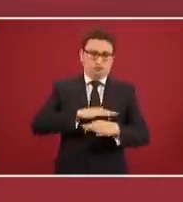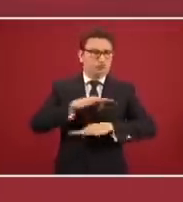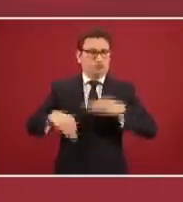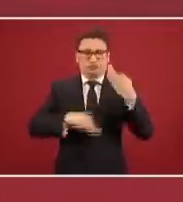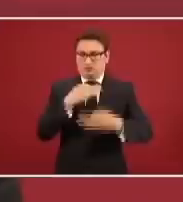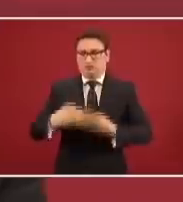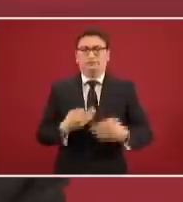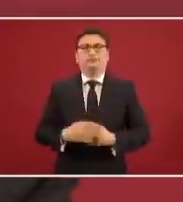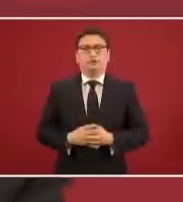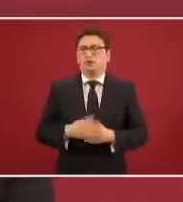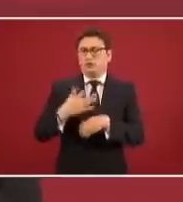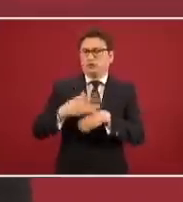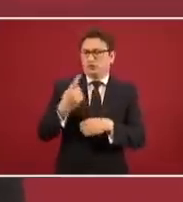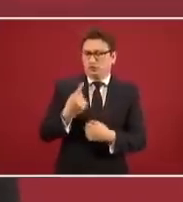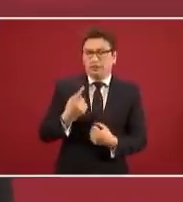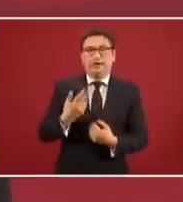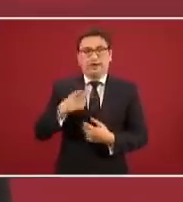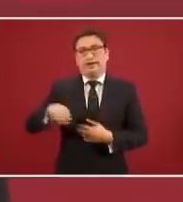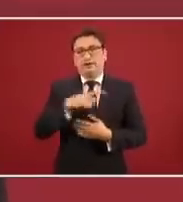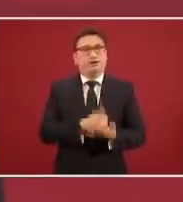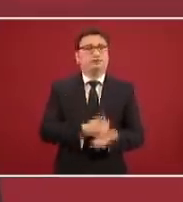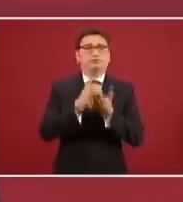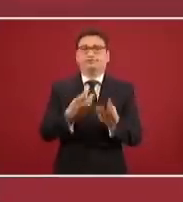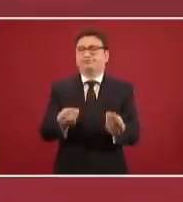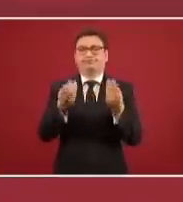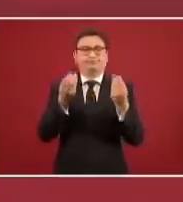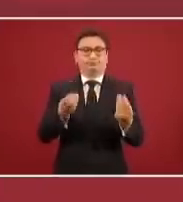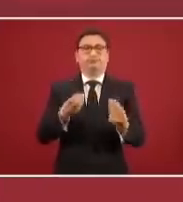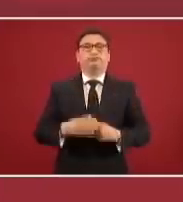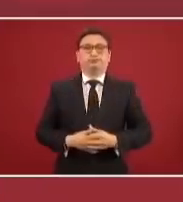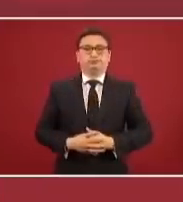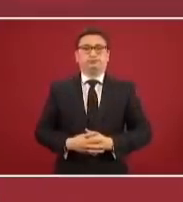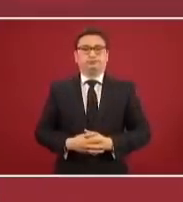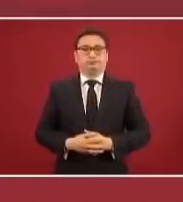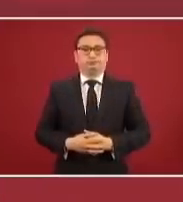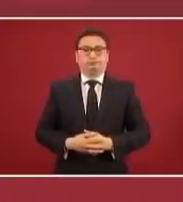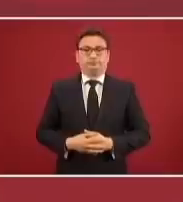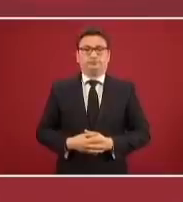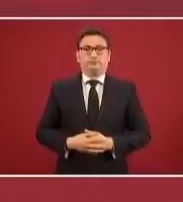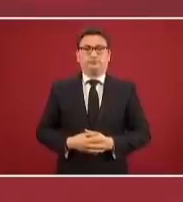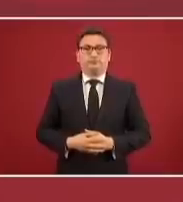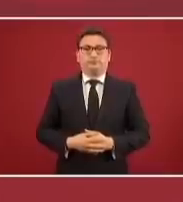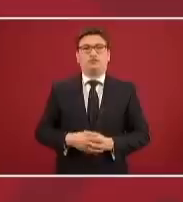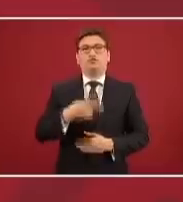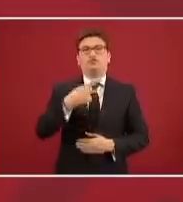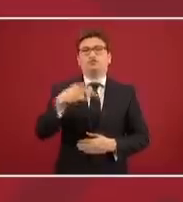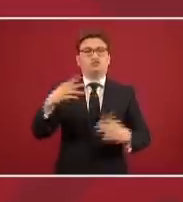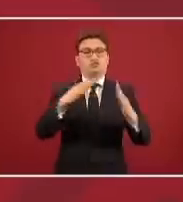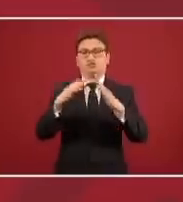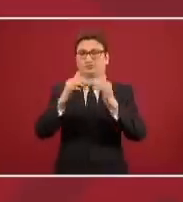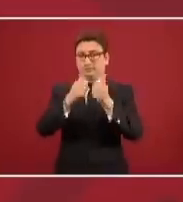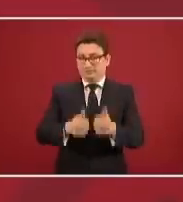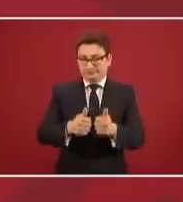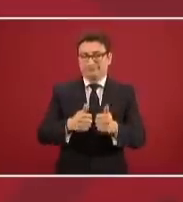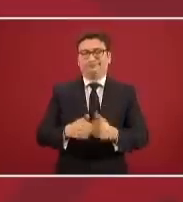for helping so much